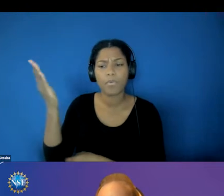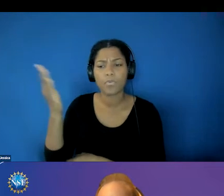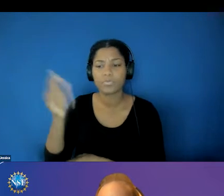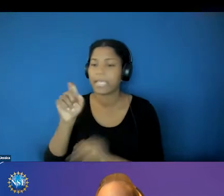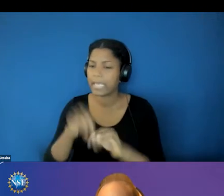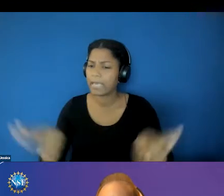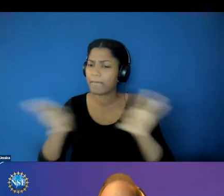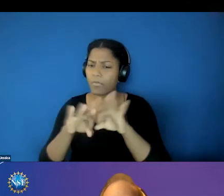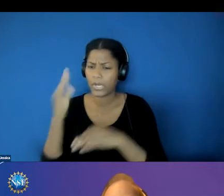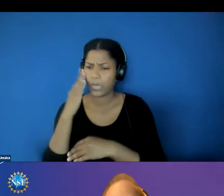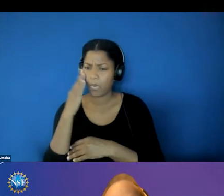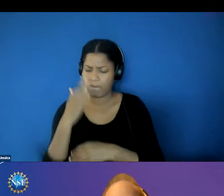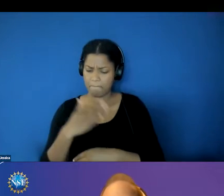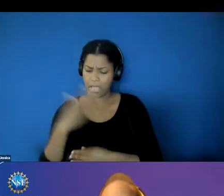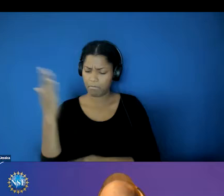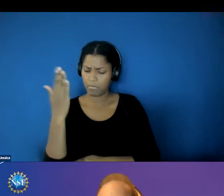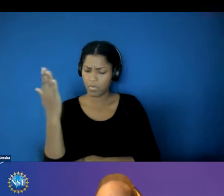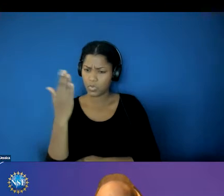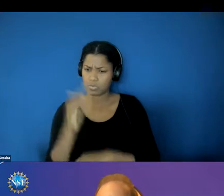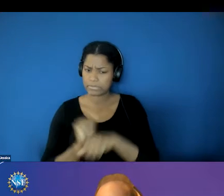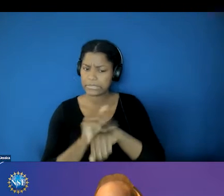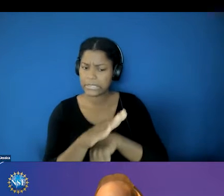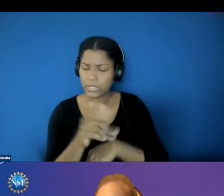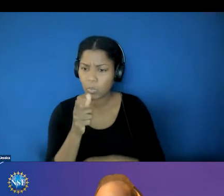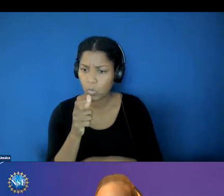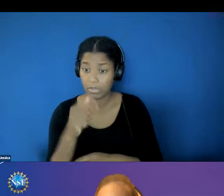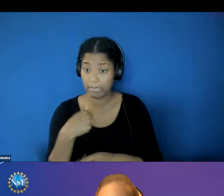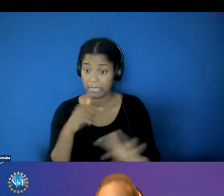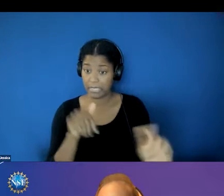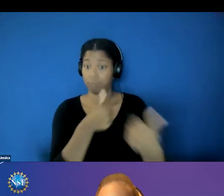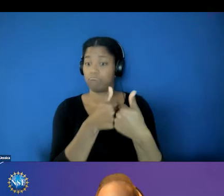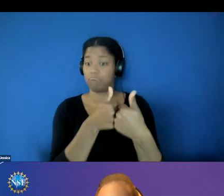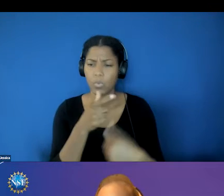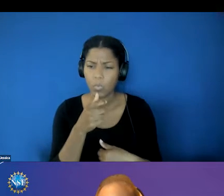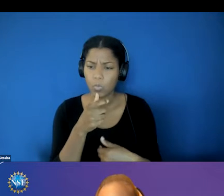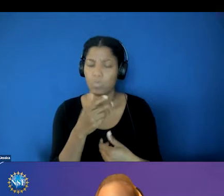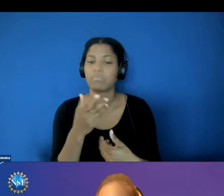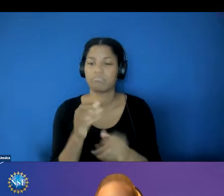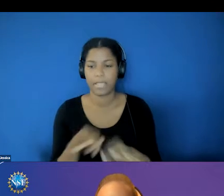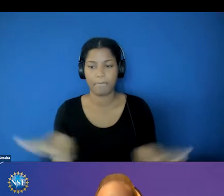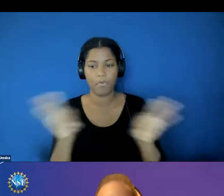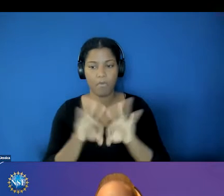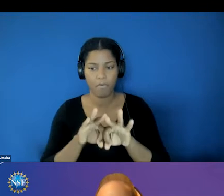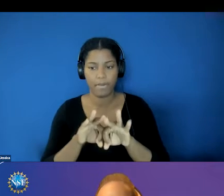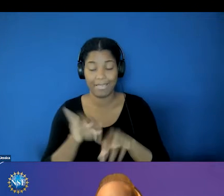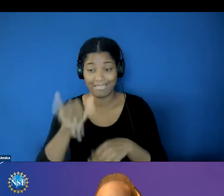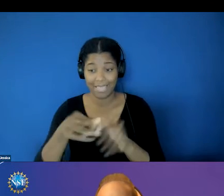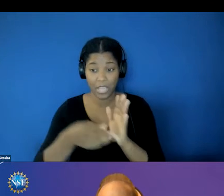with at NSF and who you'll be competing against in the review process at NSF.